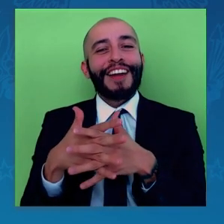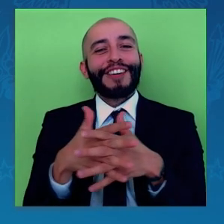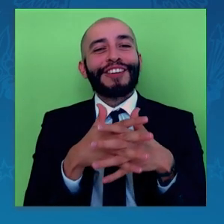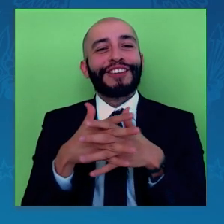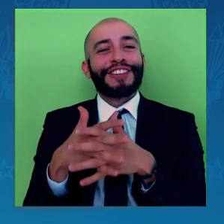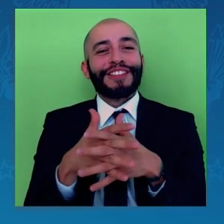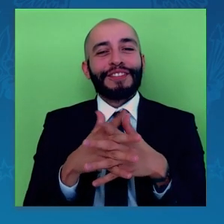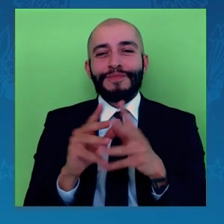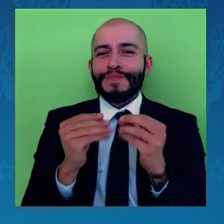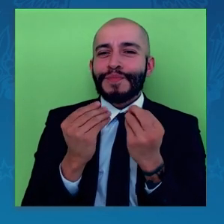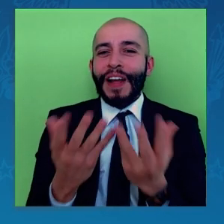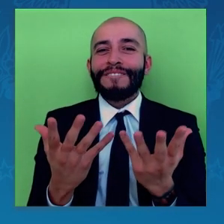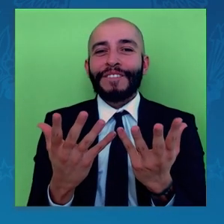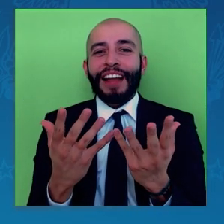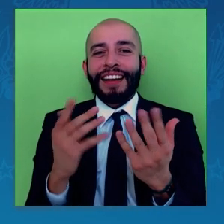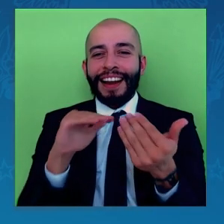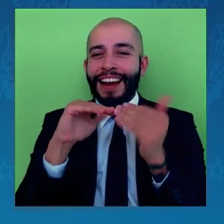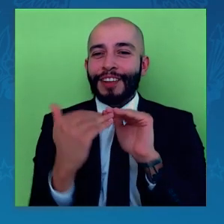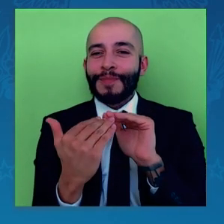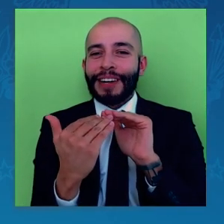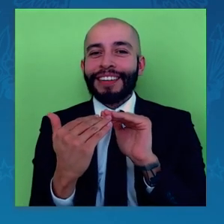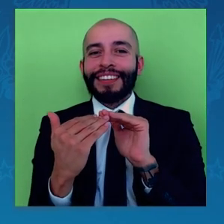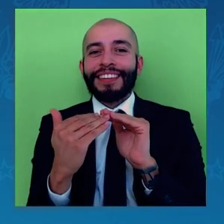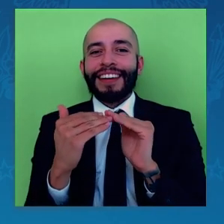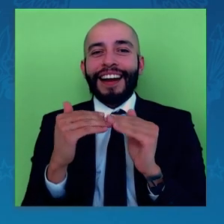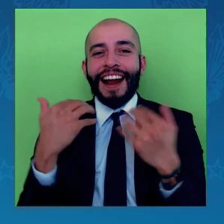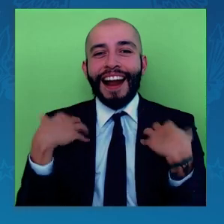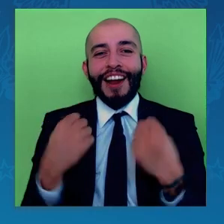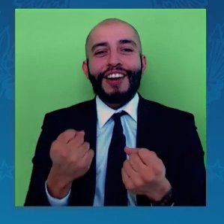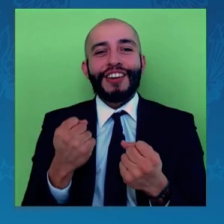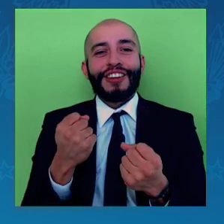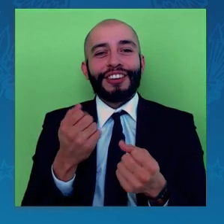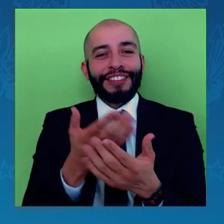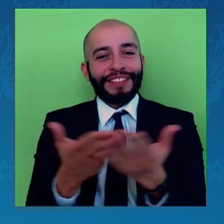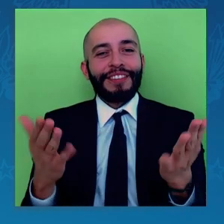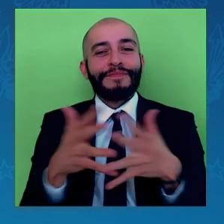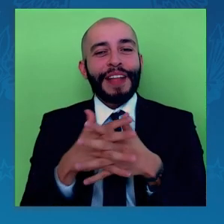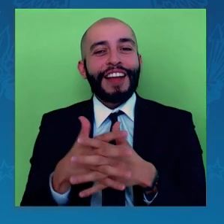In addition, in the days ahead, it is our hope and intention and expectation